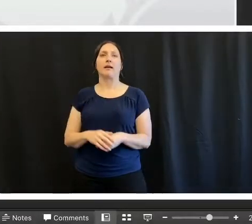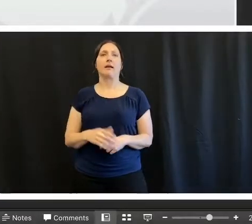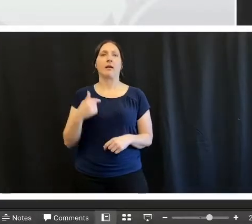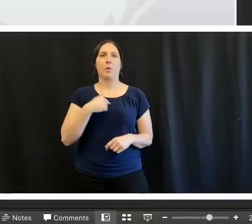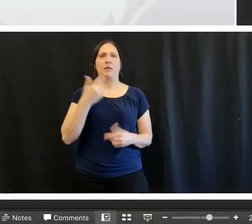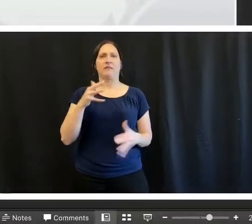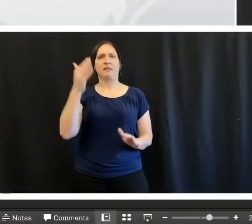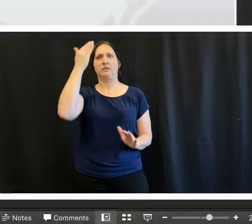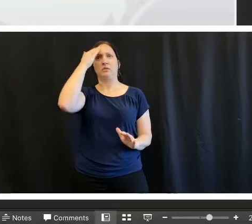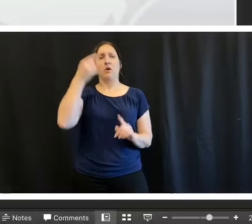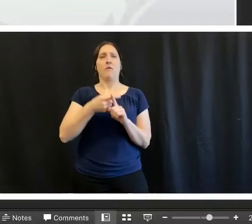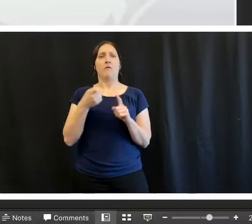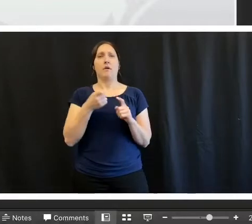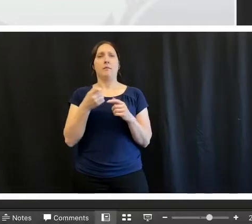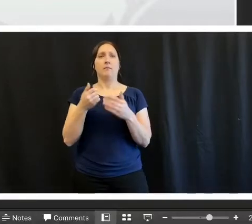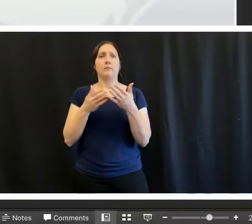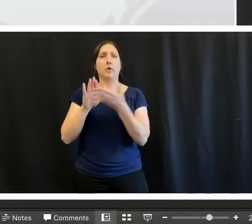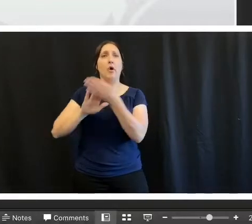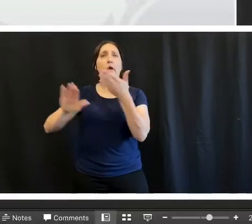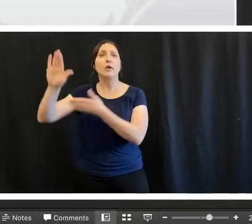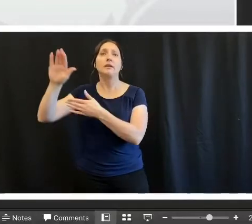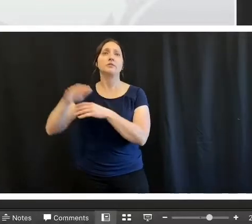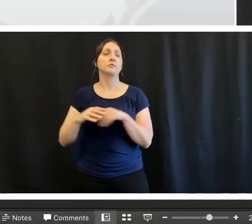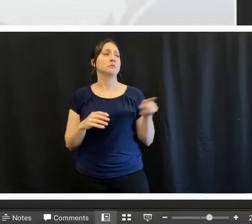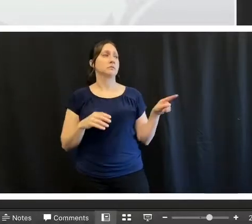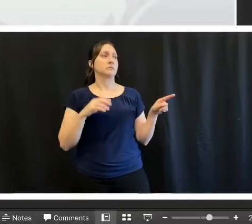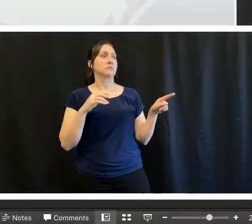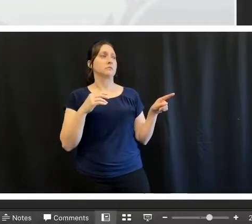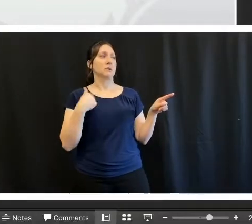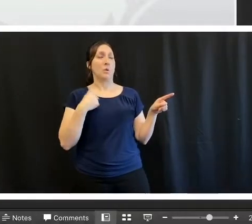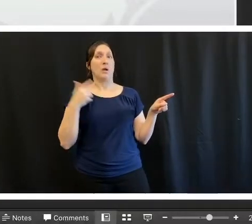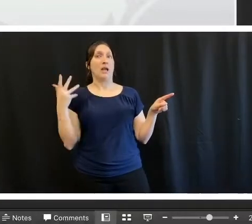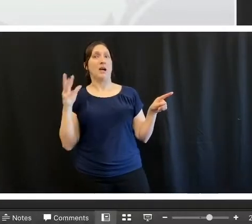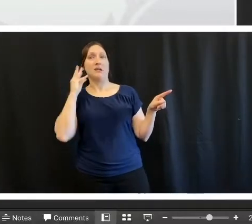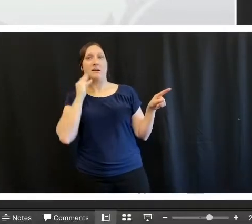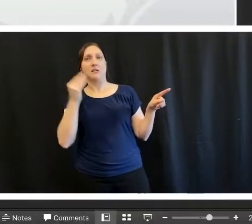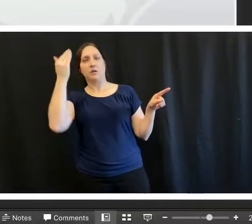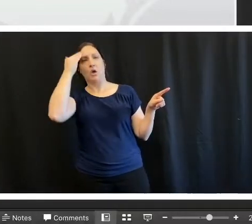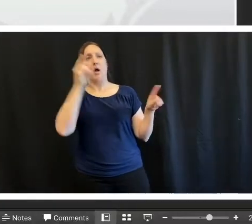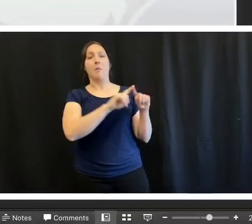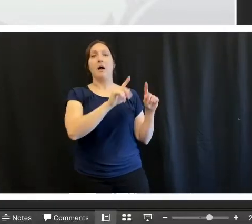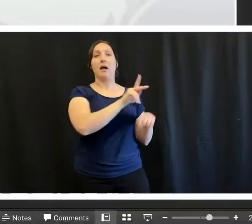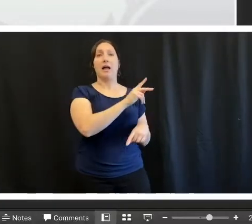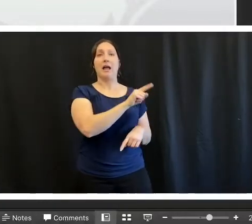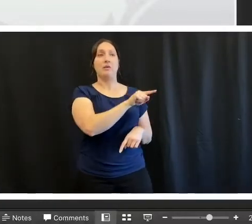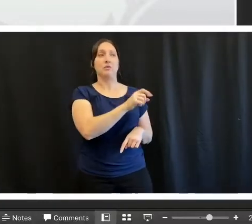Our colleagues at K12 are really picking that up and moving that forward, trying to figure out